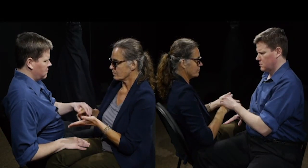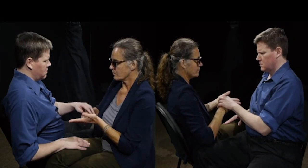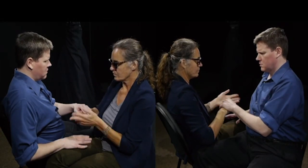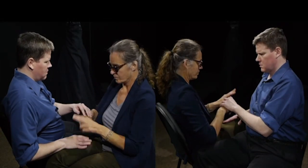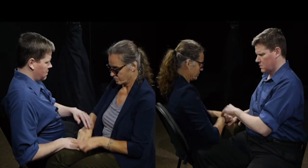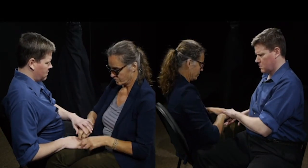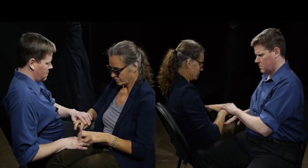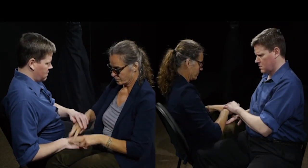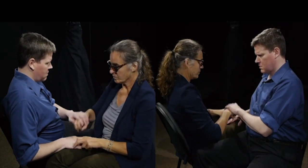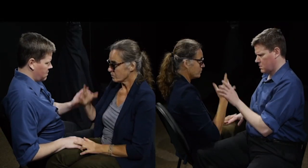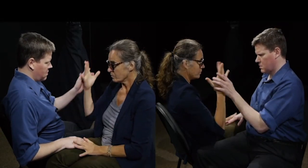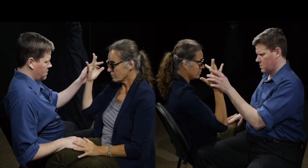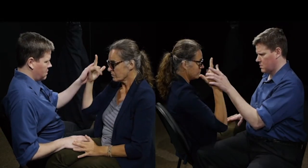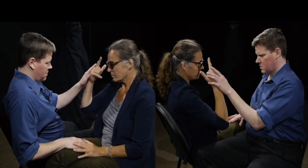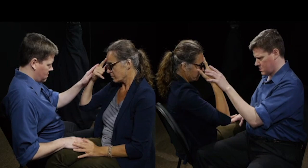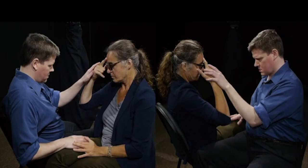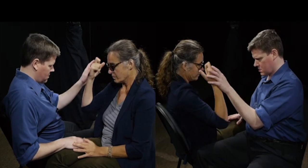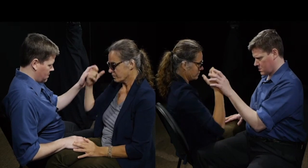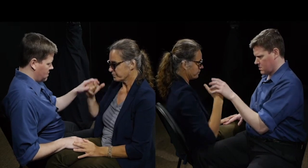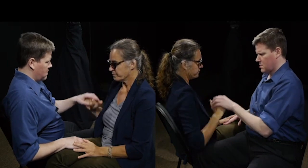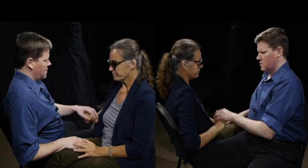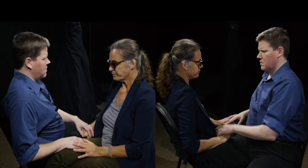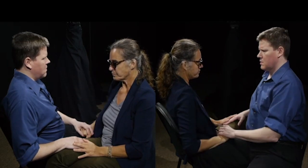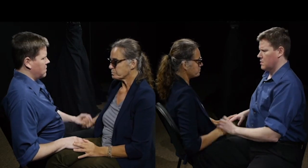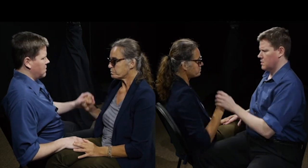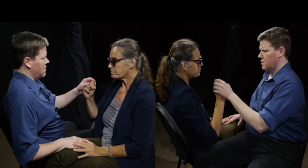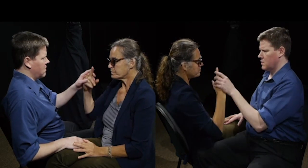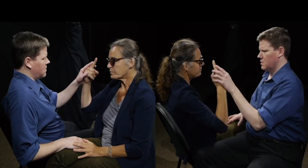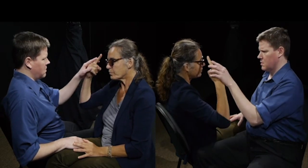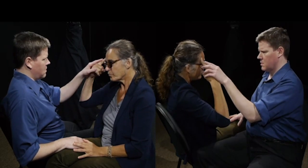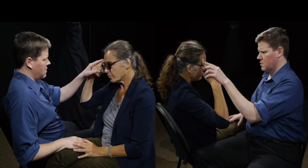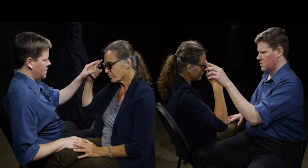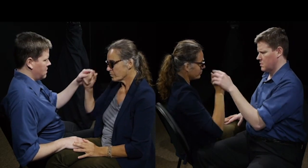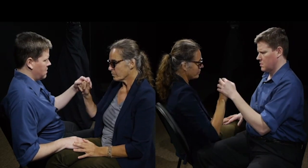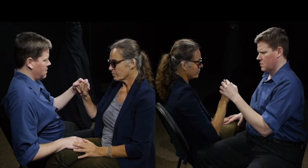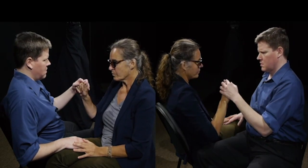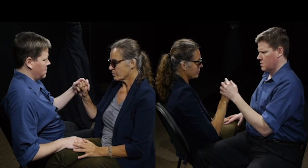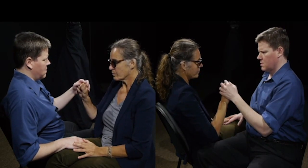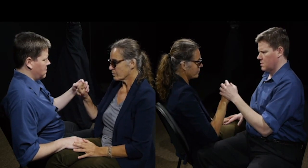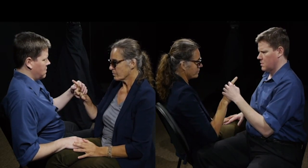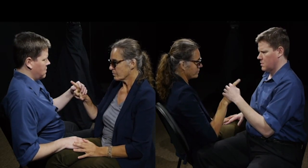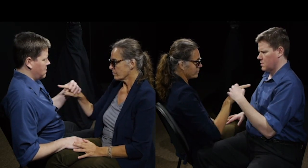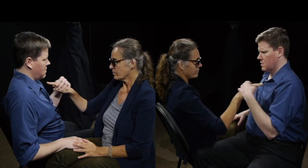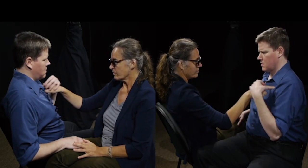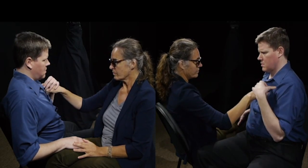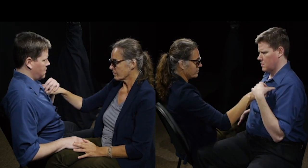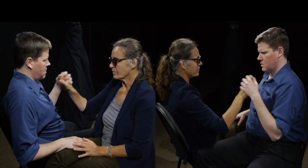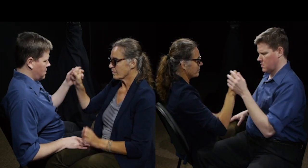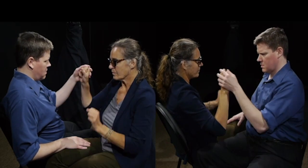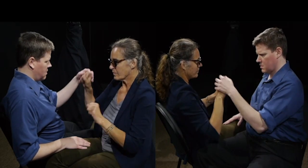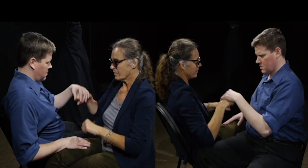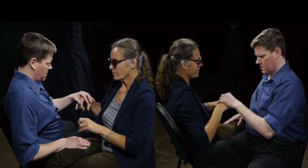I think this research can really clarify some things. For example, it was previously thought that by just placing one's hands